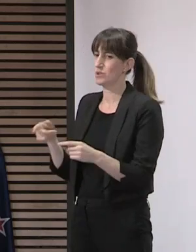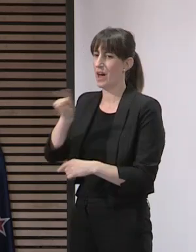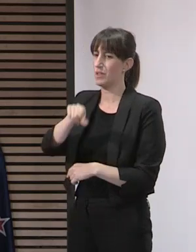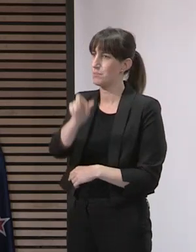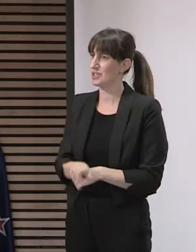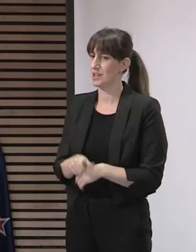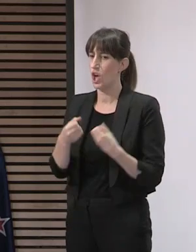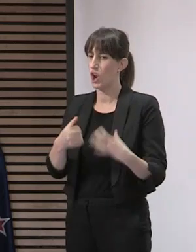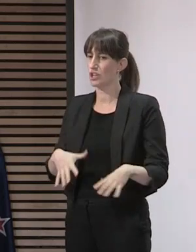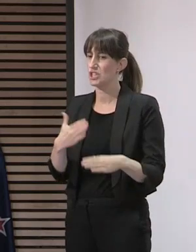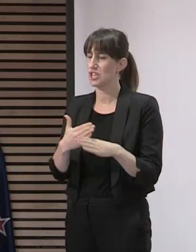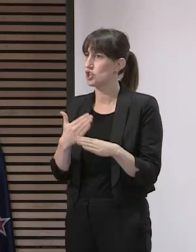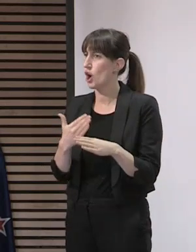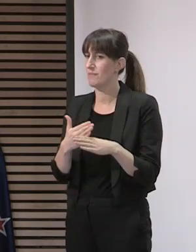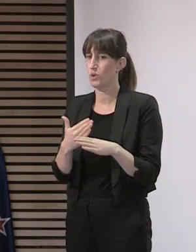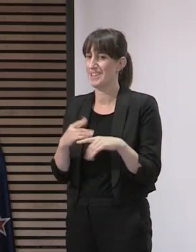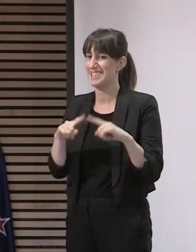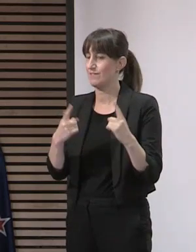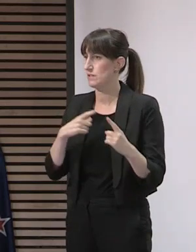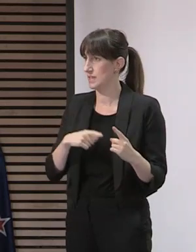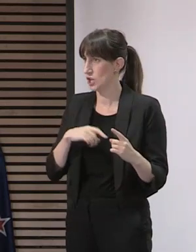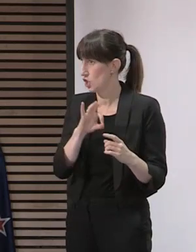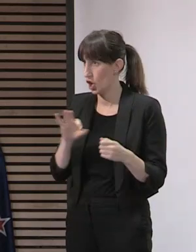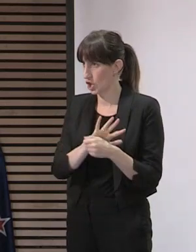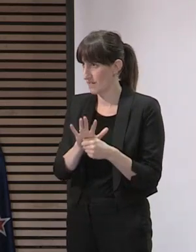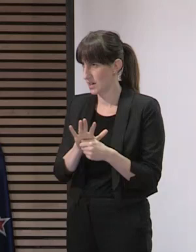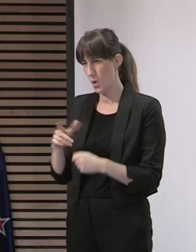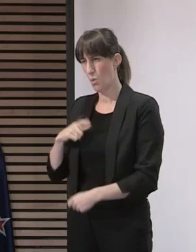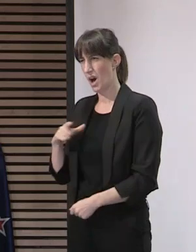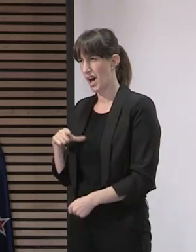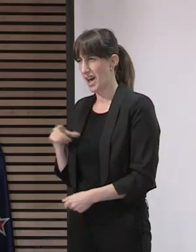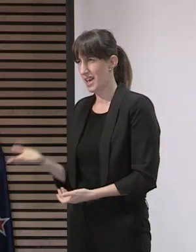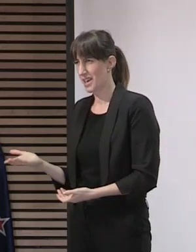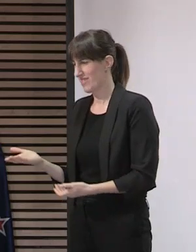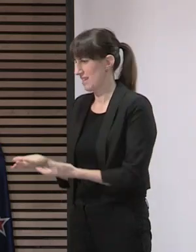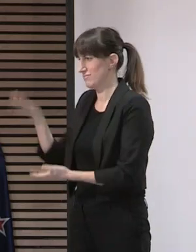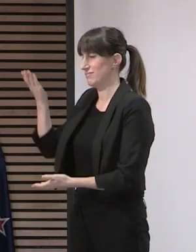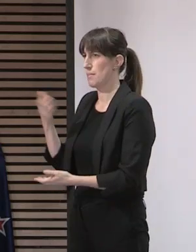reason? I don't think that's how I would characterise it. We need to acknowledge hereof, when we